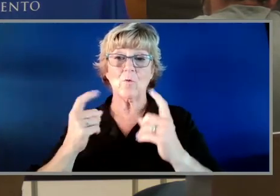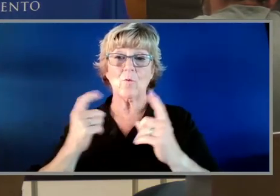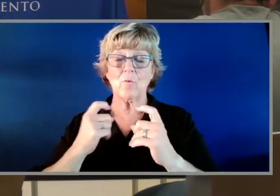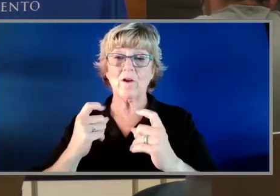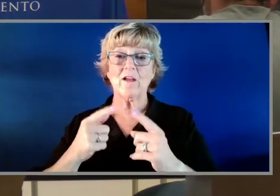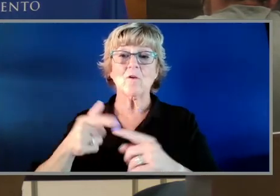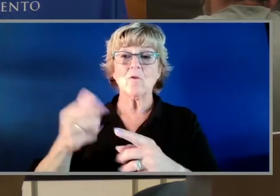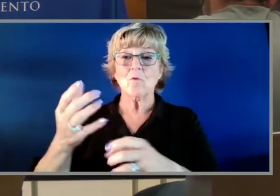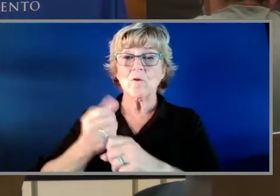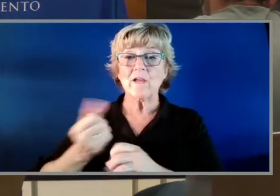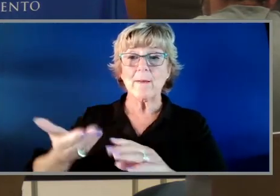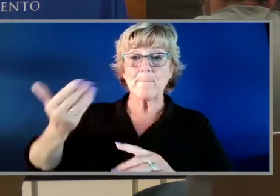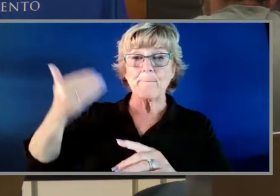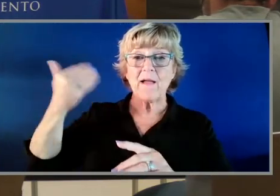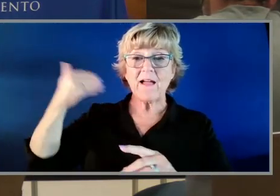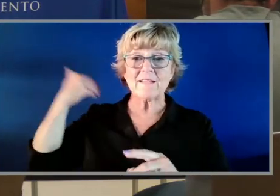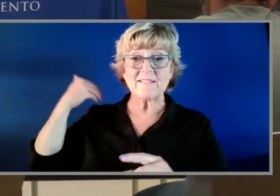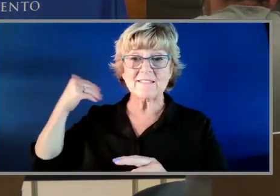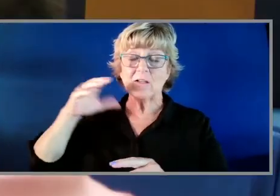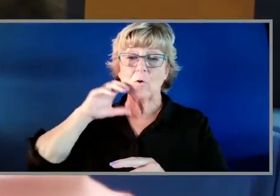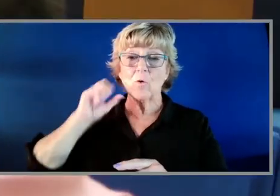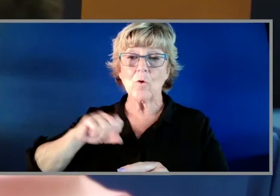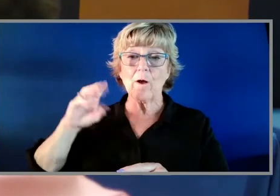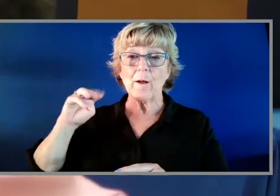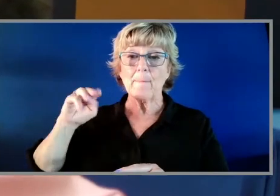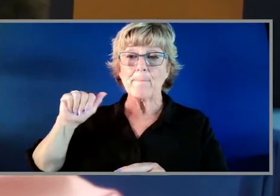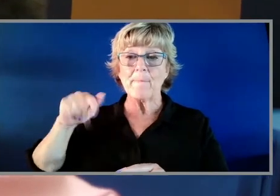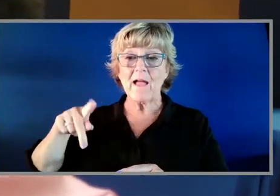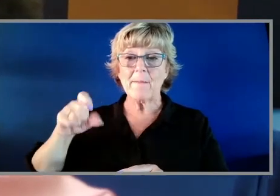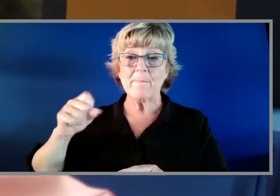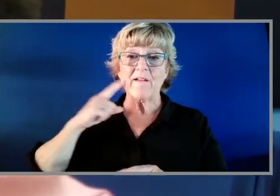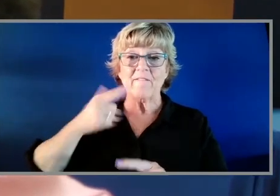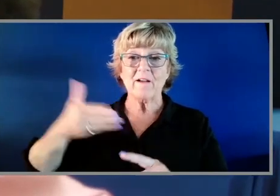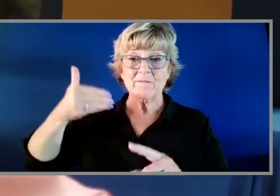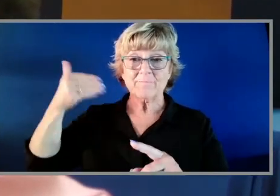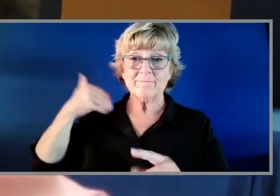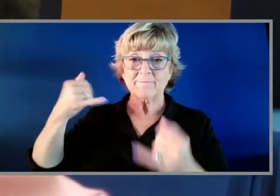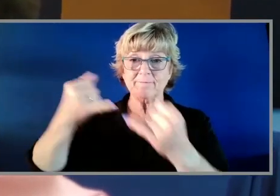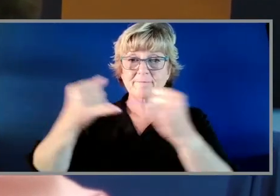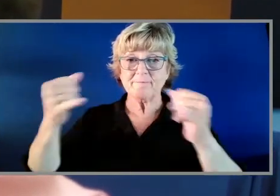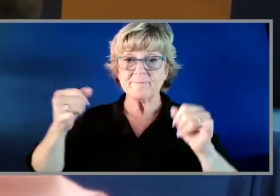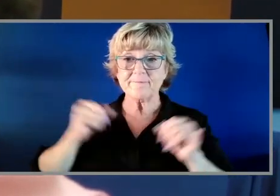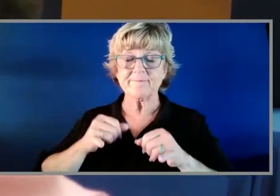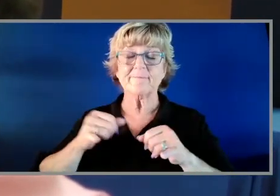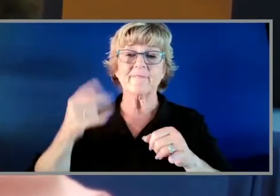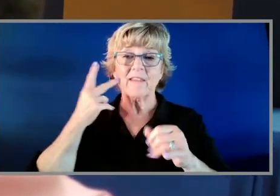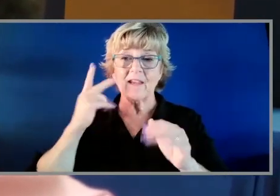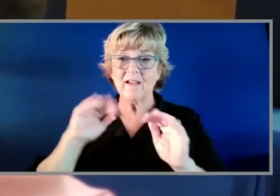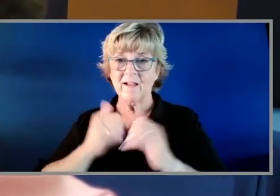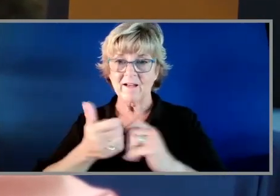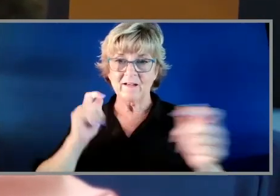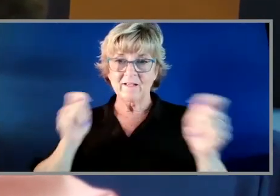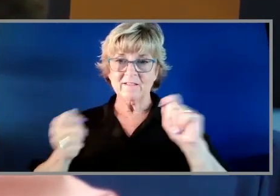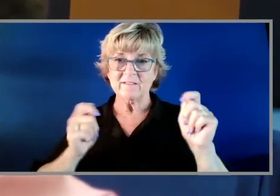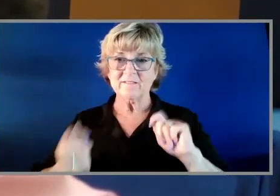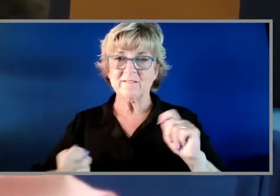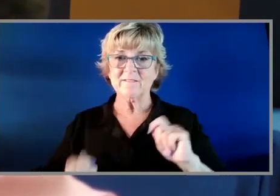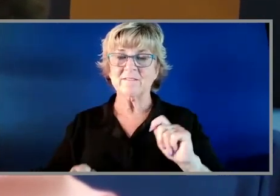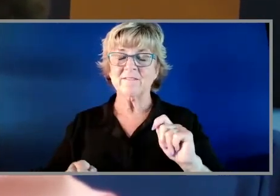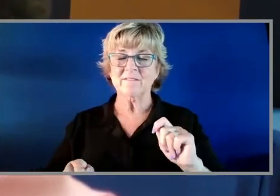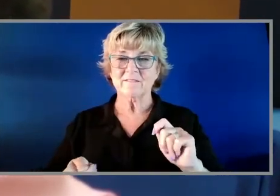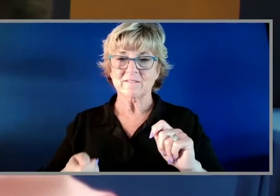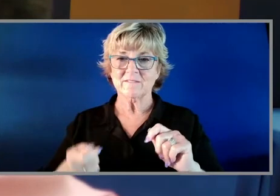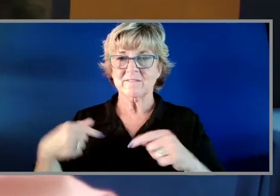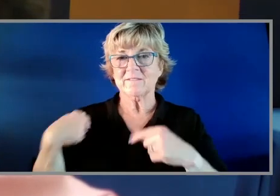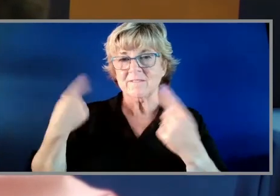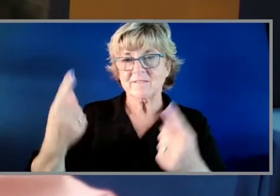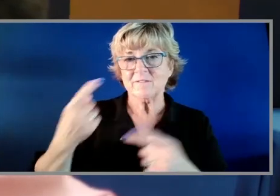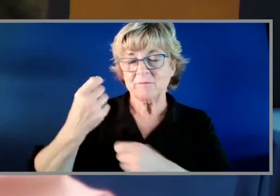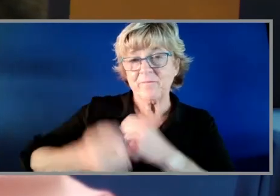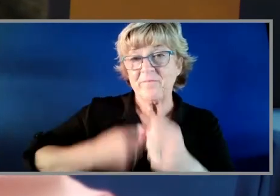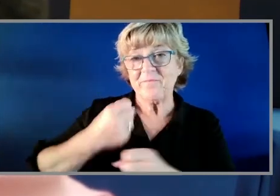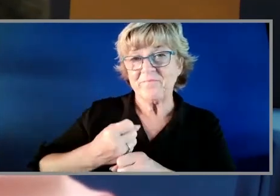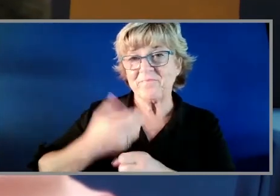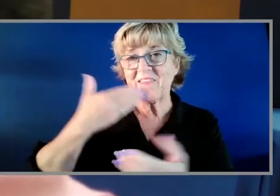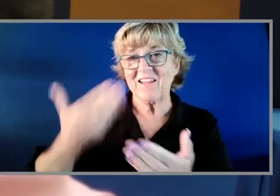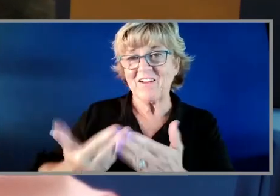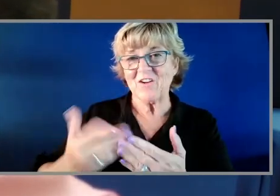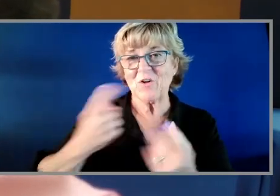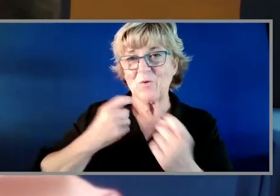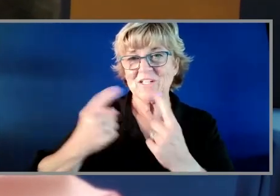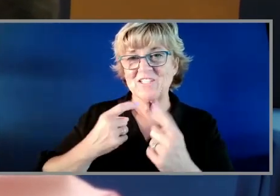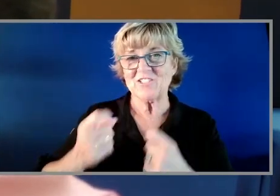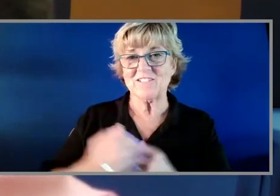Studio: I think that's important, and I know to we received a lot of questions to get past maps that we've